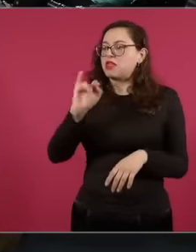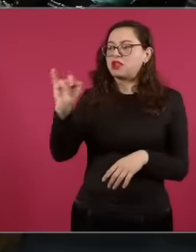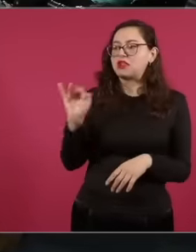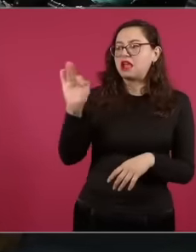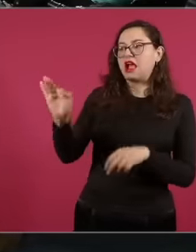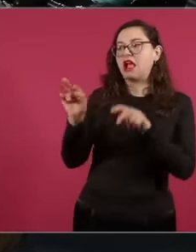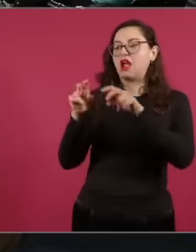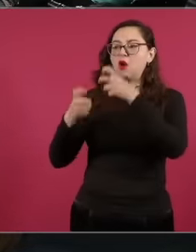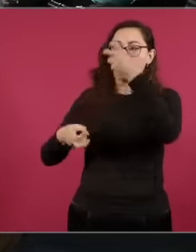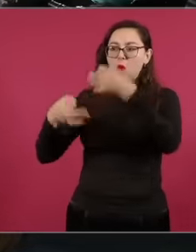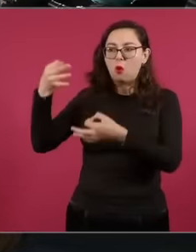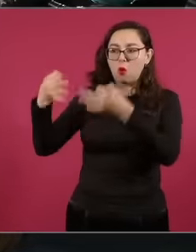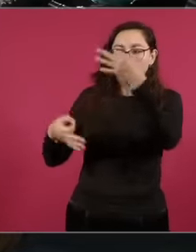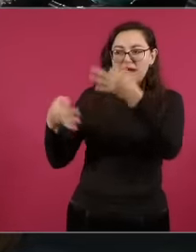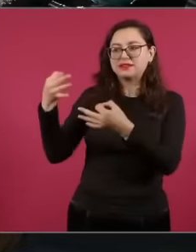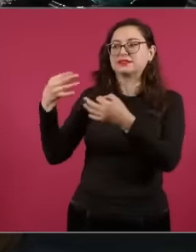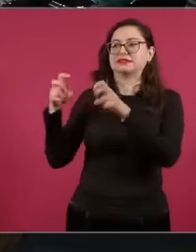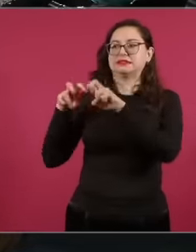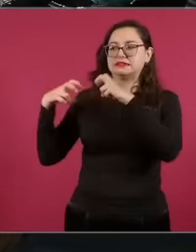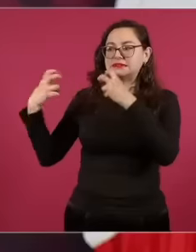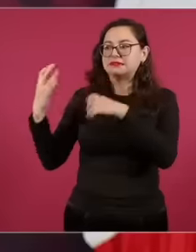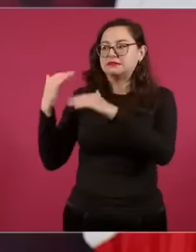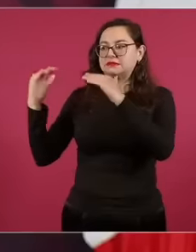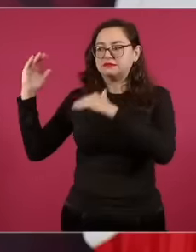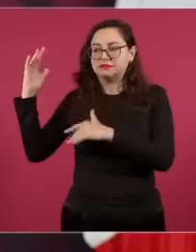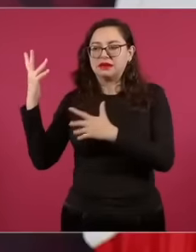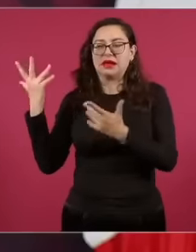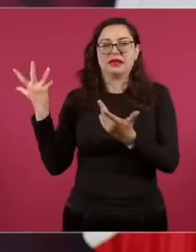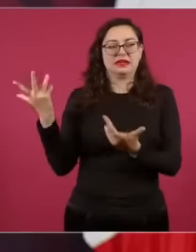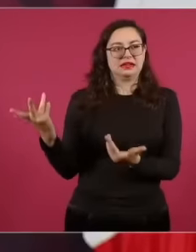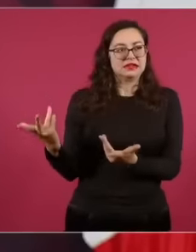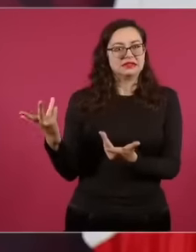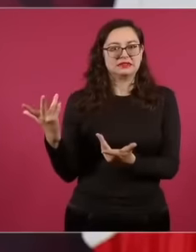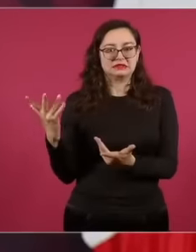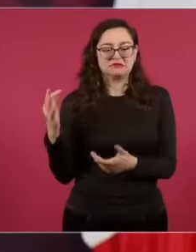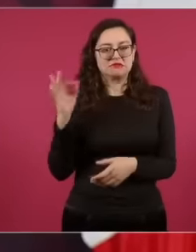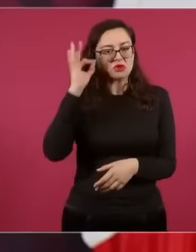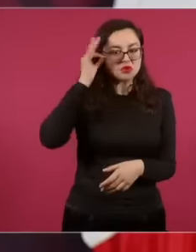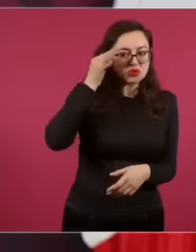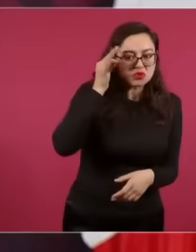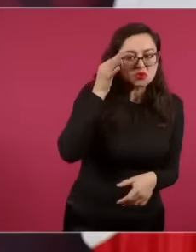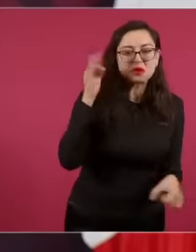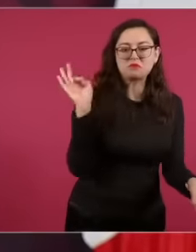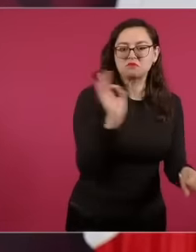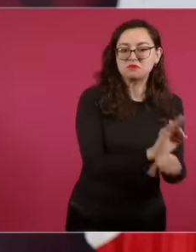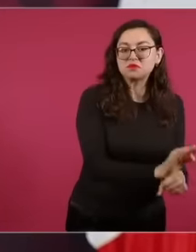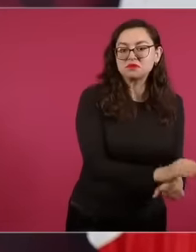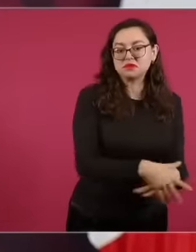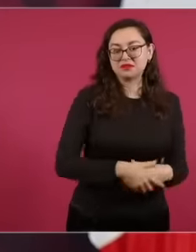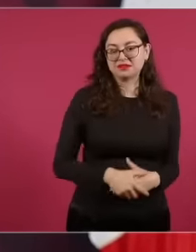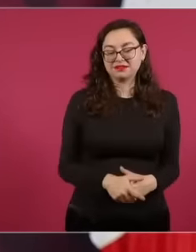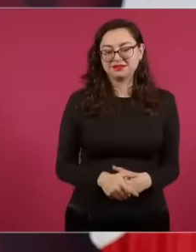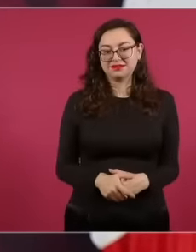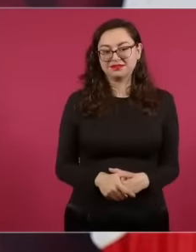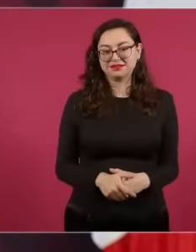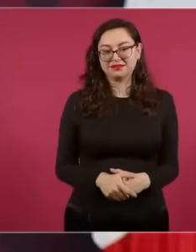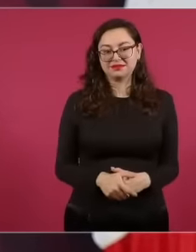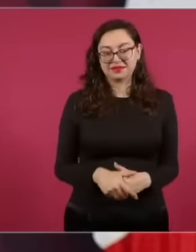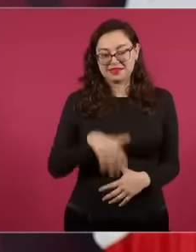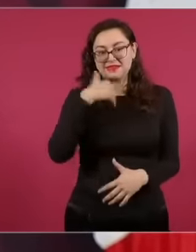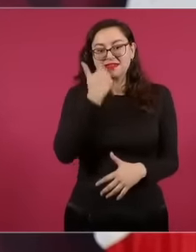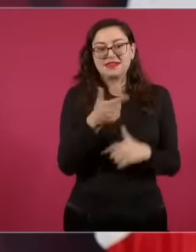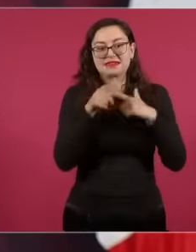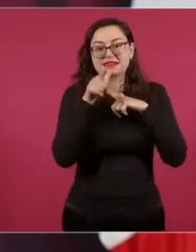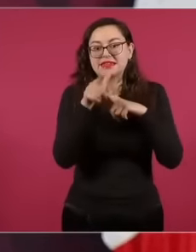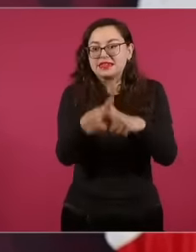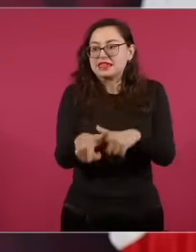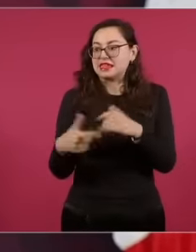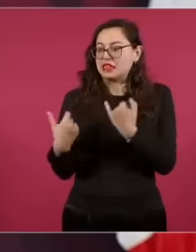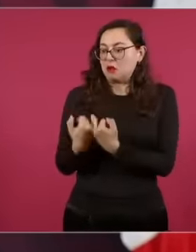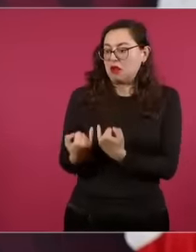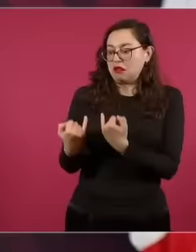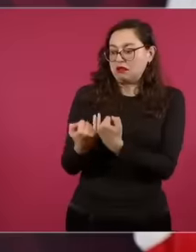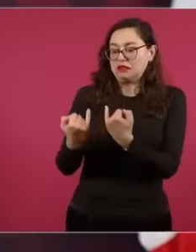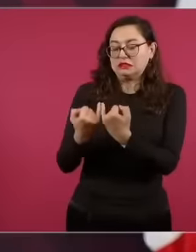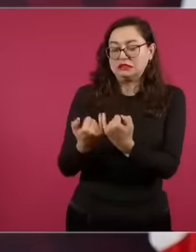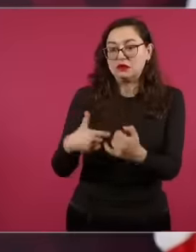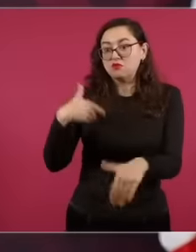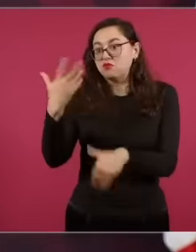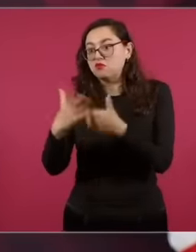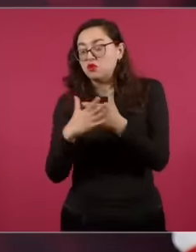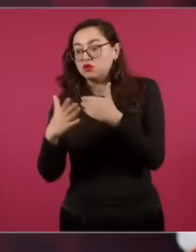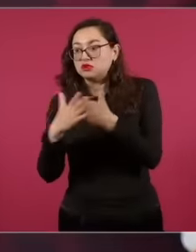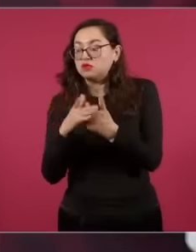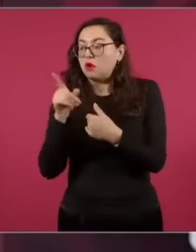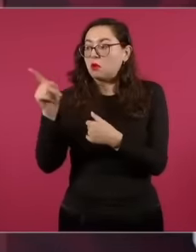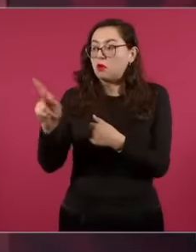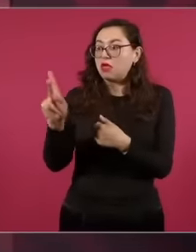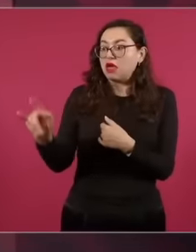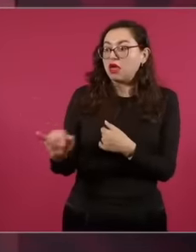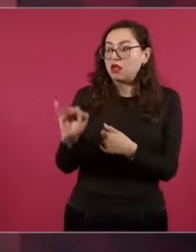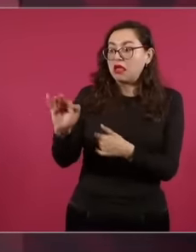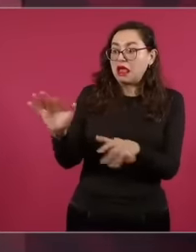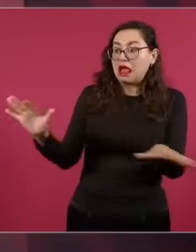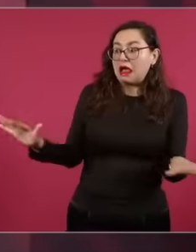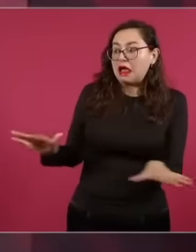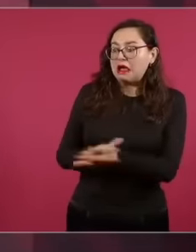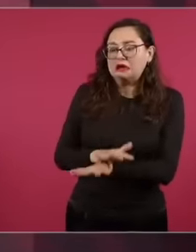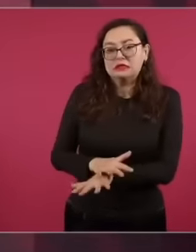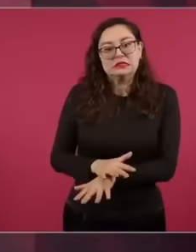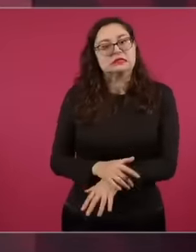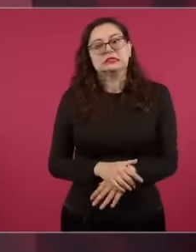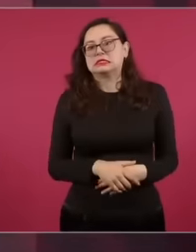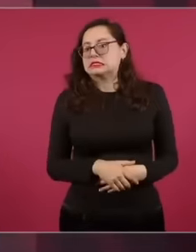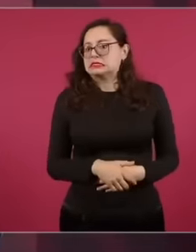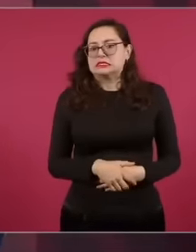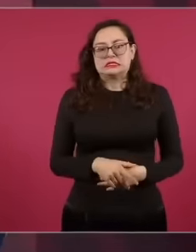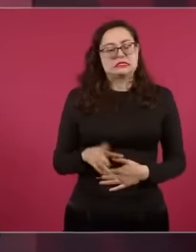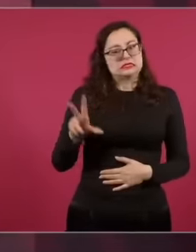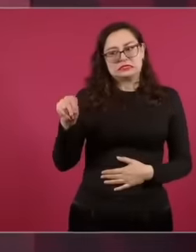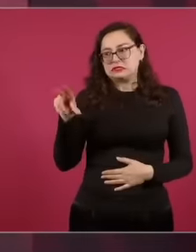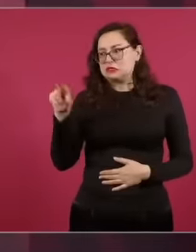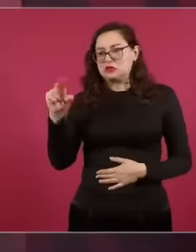until ministers at your service and that is why the campaign borders on the